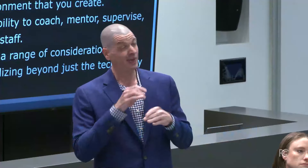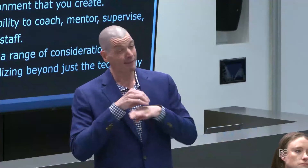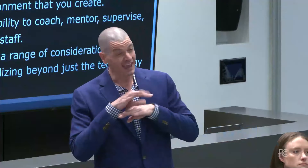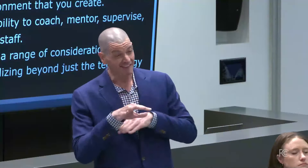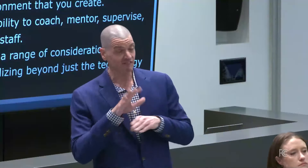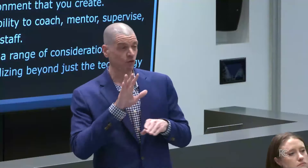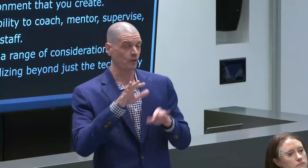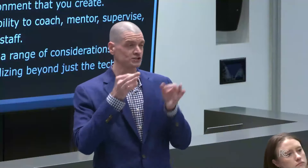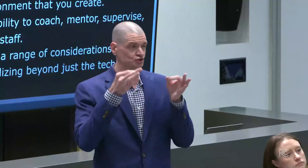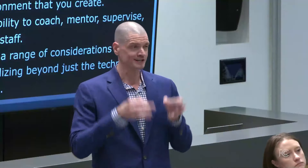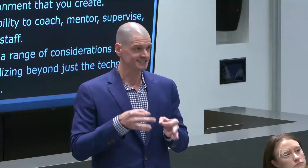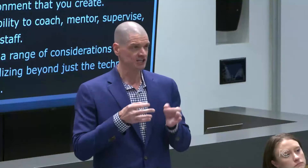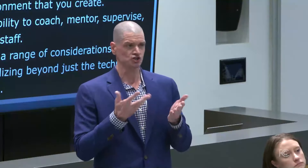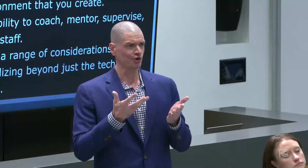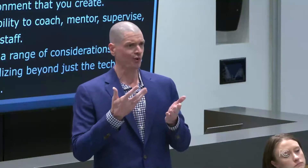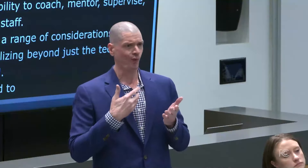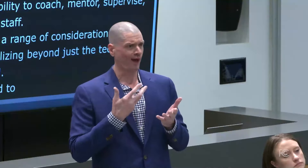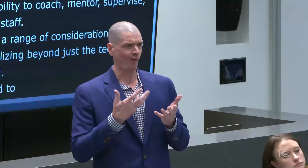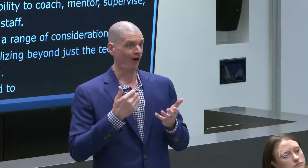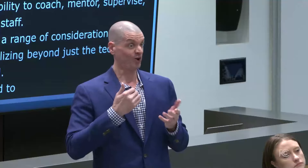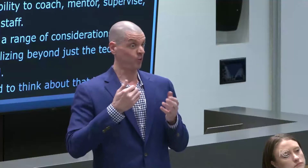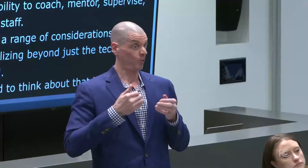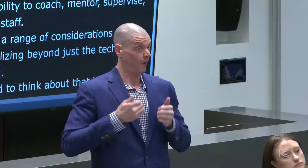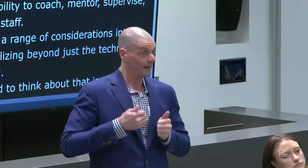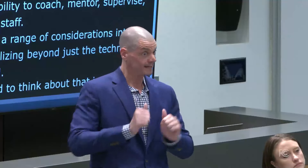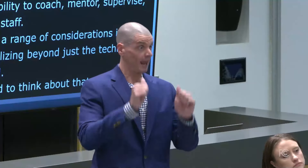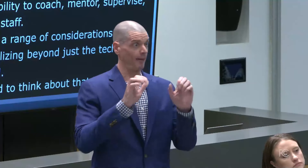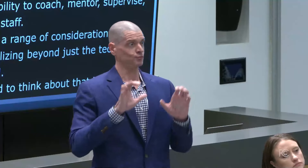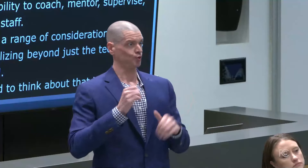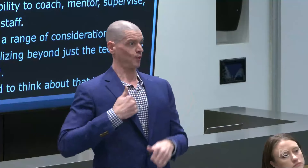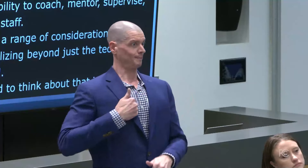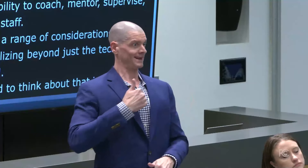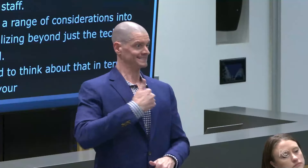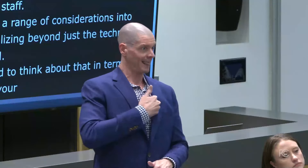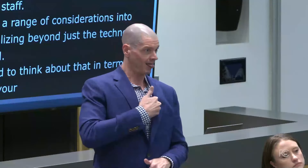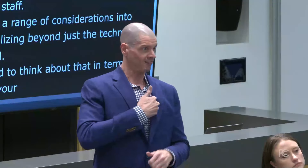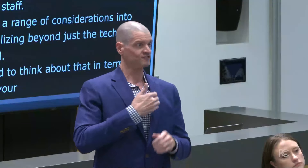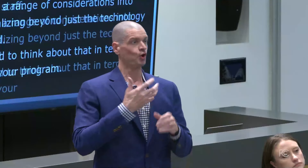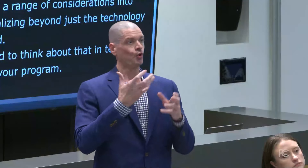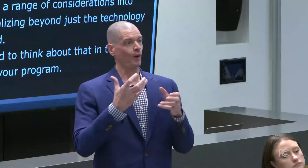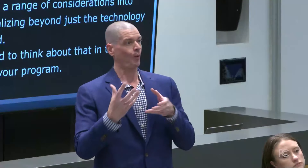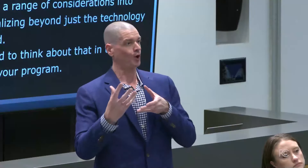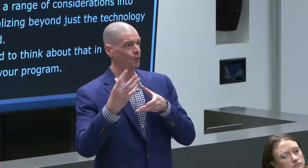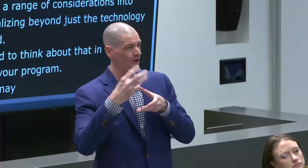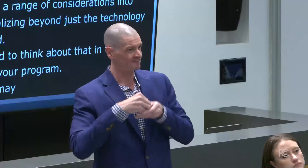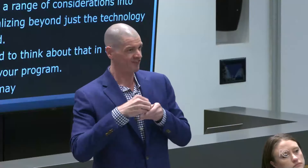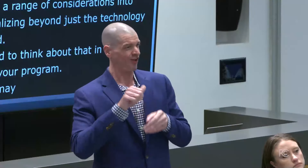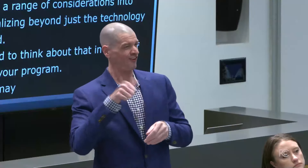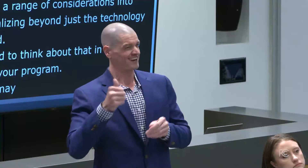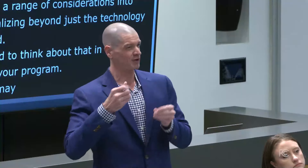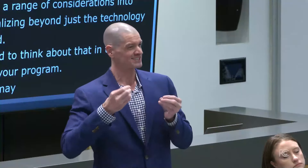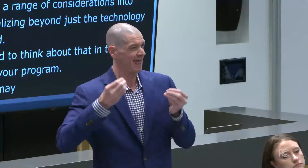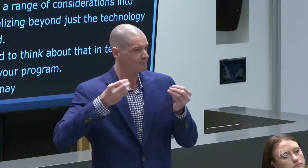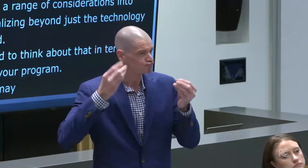OPERATIONALIZING BEYOND JUST THE TECHNOLOGY THAT'S USED. SO WE NEED TO THINK ABOUT THAT IN TERMS OF DESIGNING